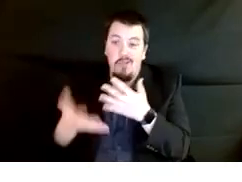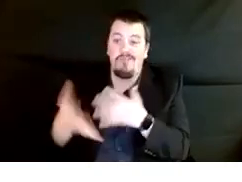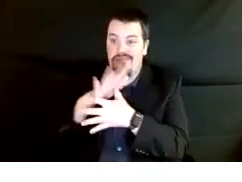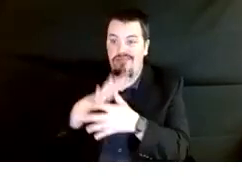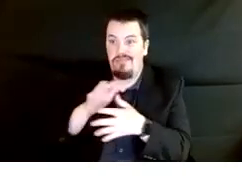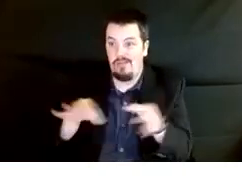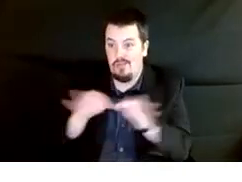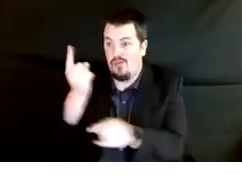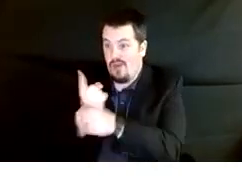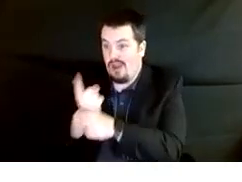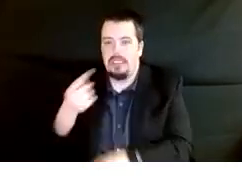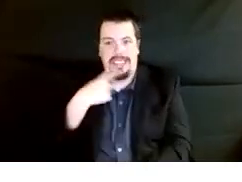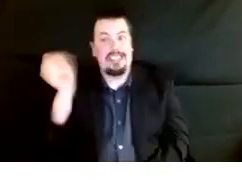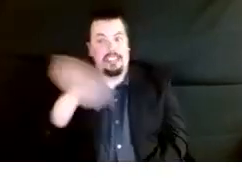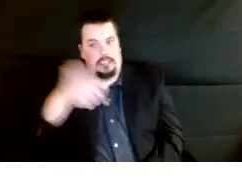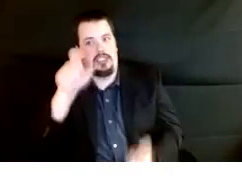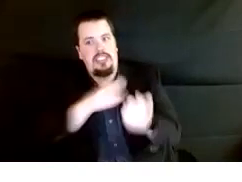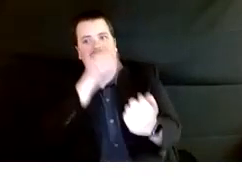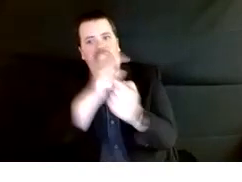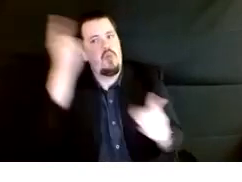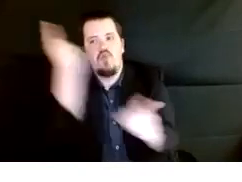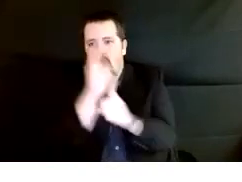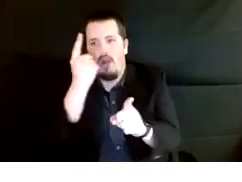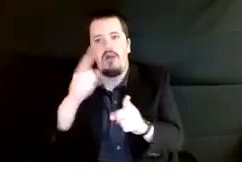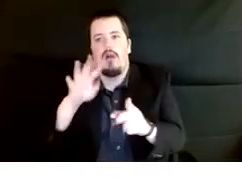yes, that is exactly right and so when I was talking about friends and family members I was